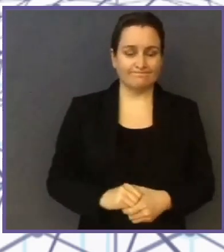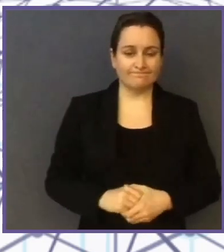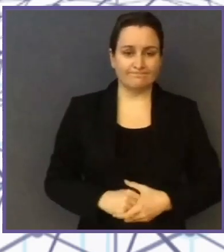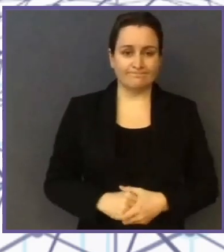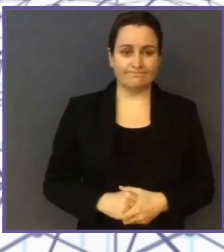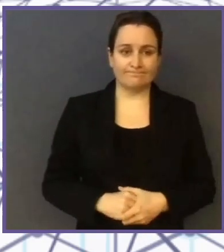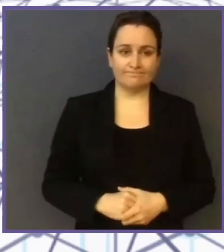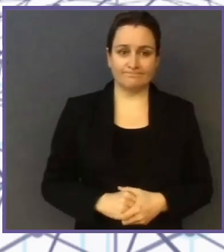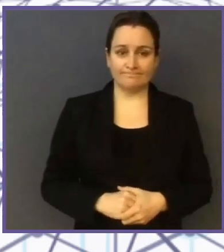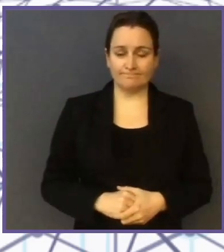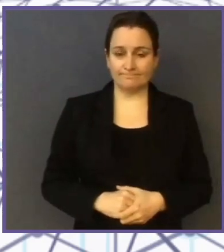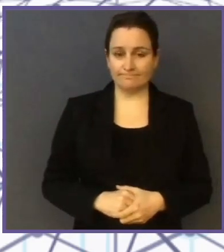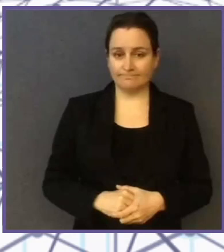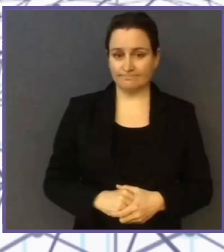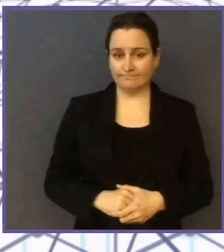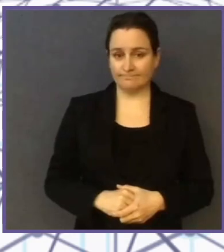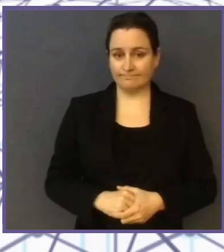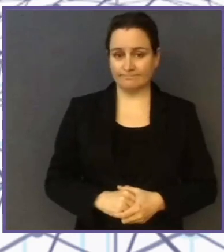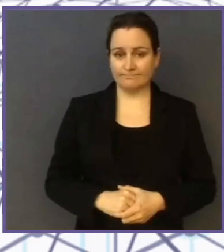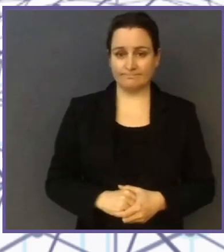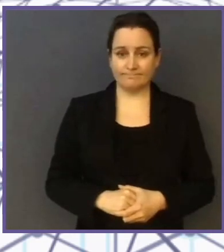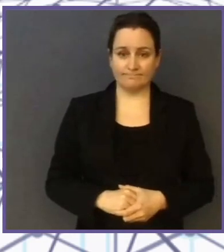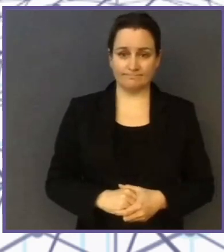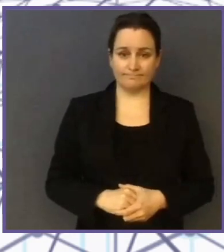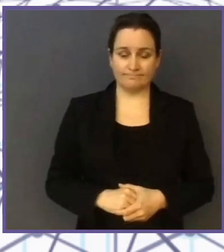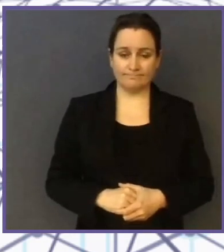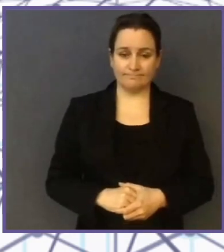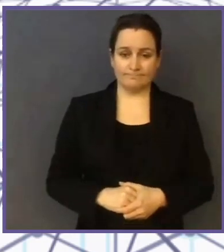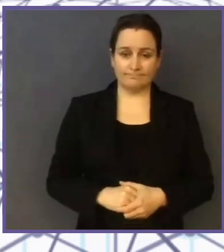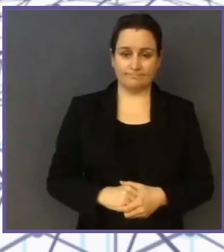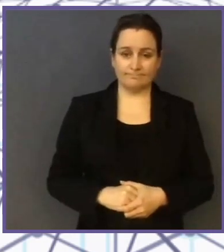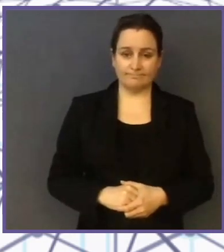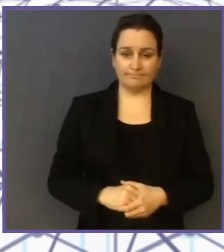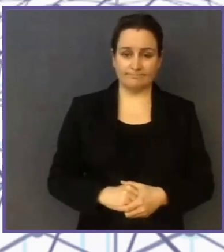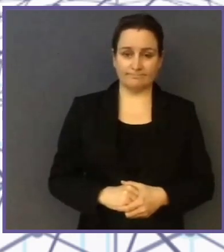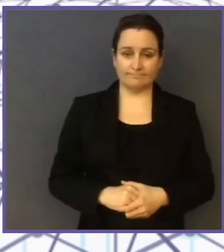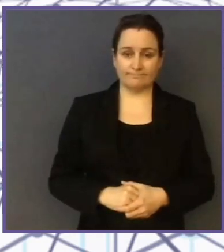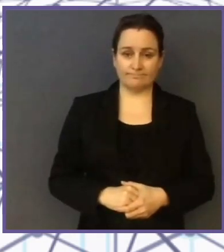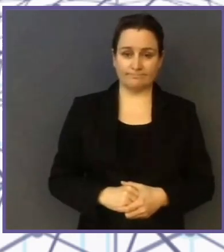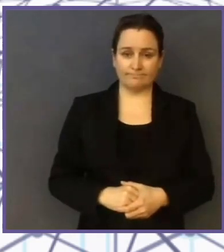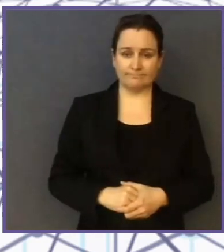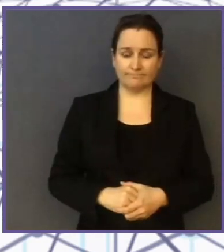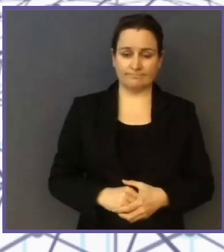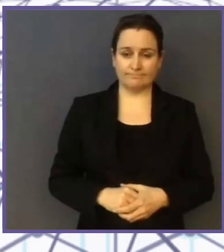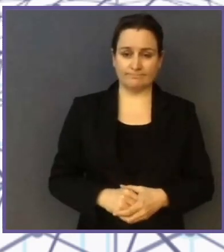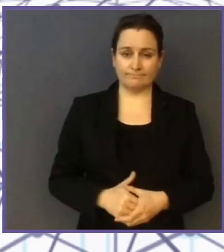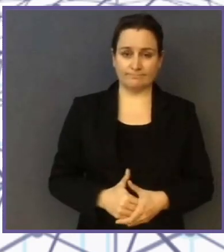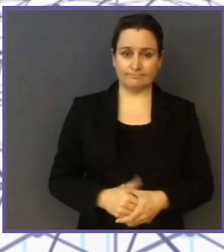But here, our goal is to find a personalised solution with local detect local technology